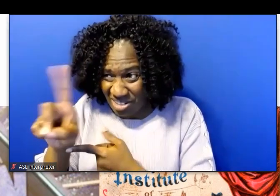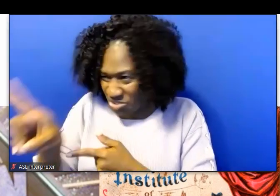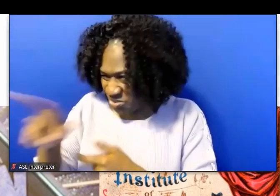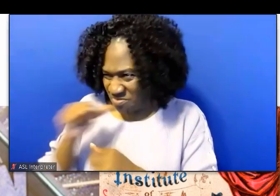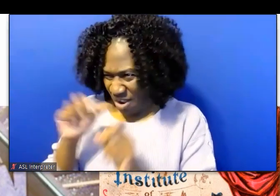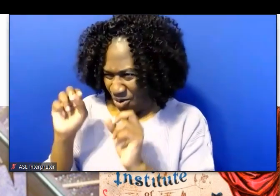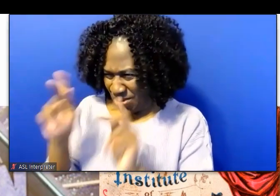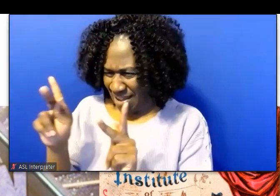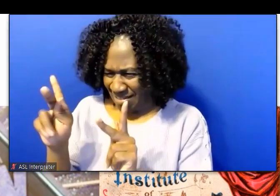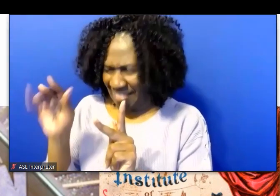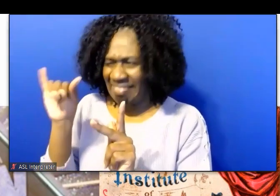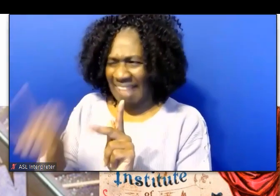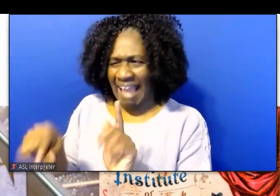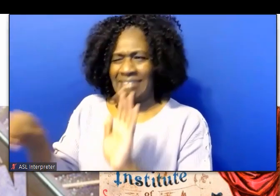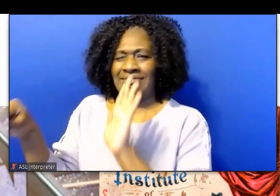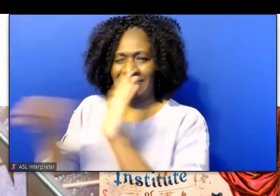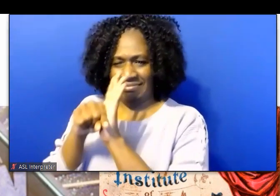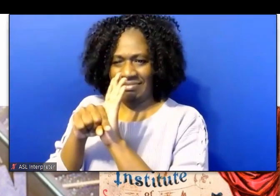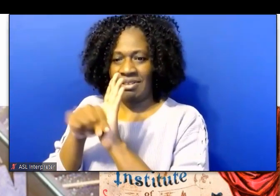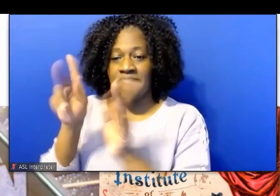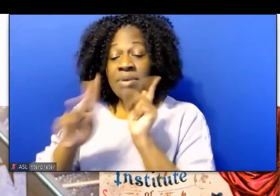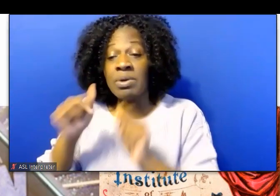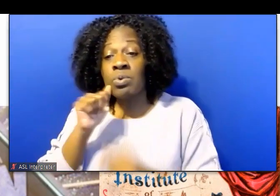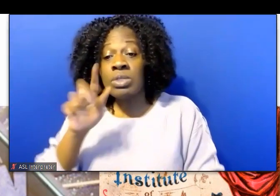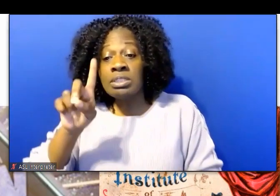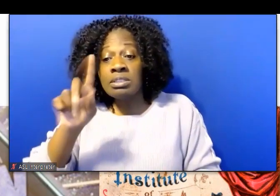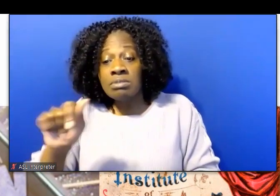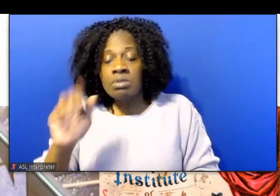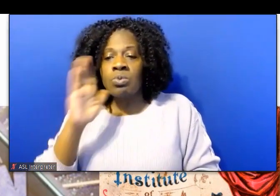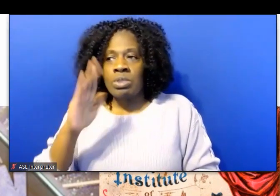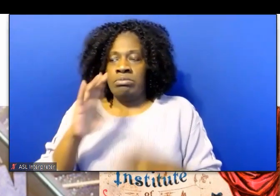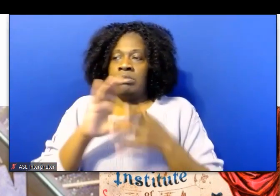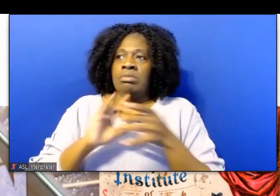A lot of people with disabilities will say, "You know, this is me.